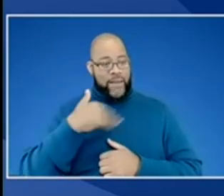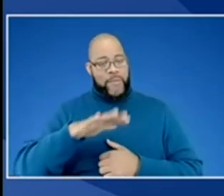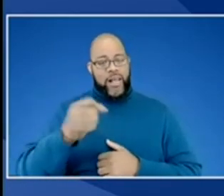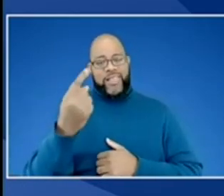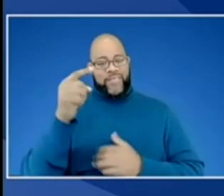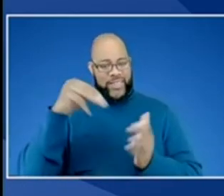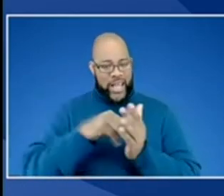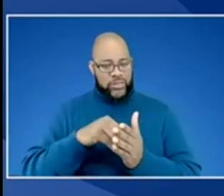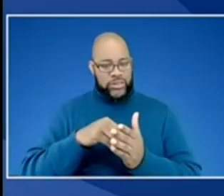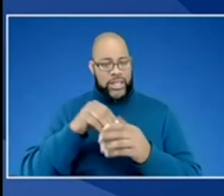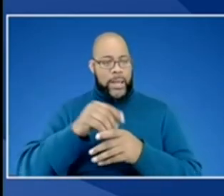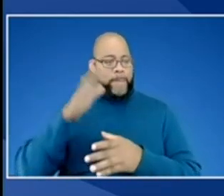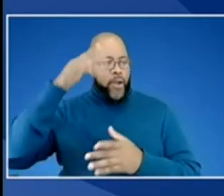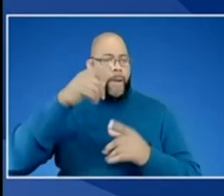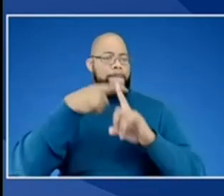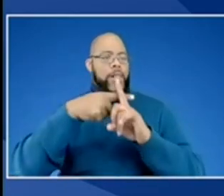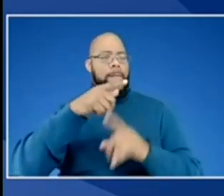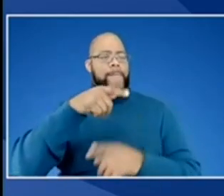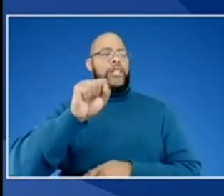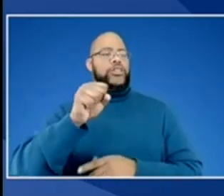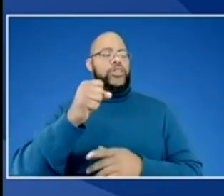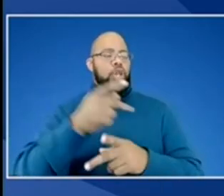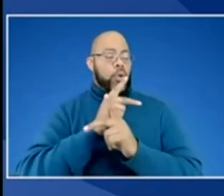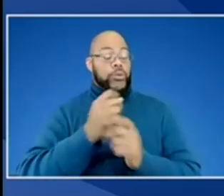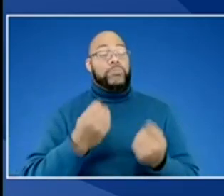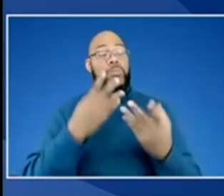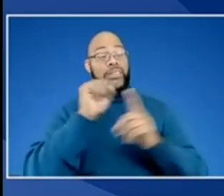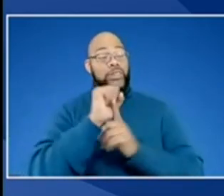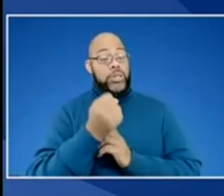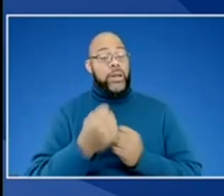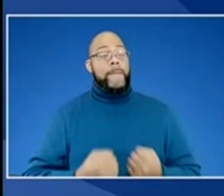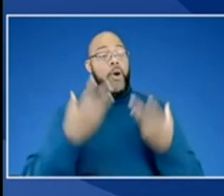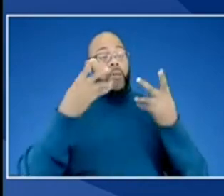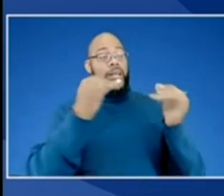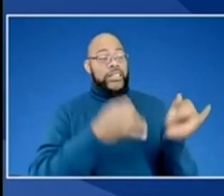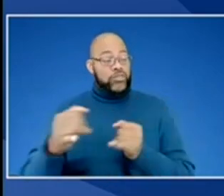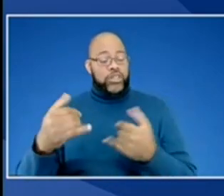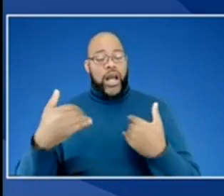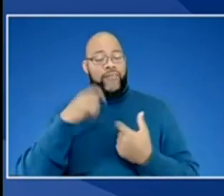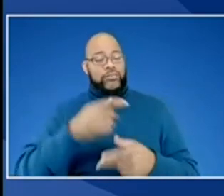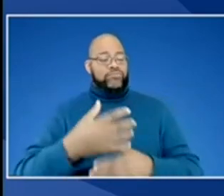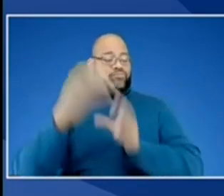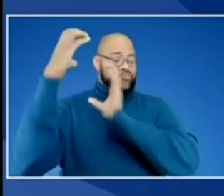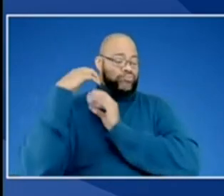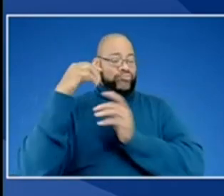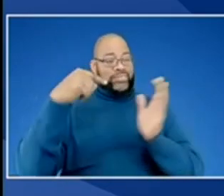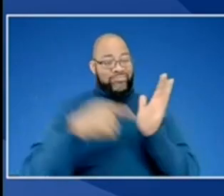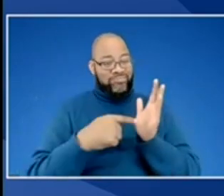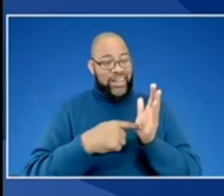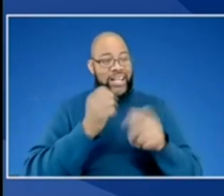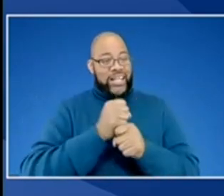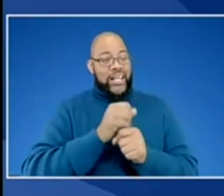Parent PLUS Loans. In many cases, multiple individuals have to take on debt to get their loved ones into college.